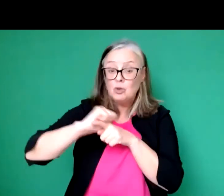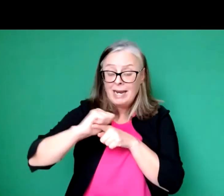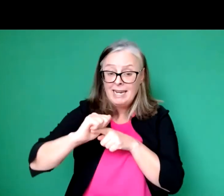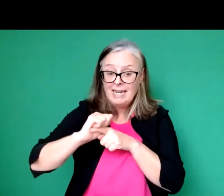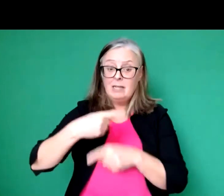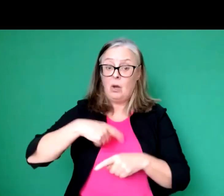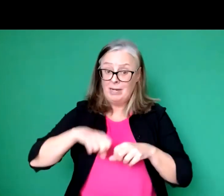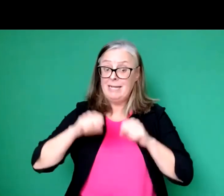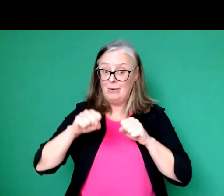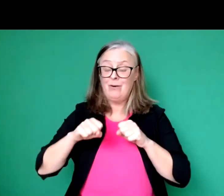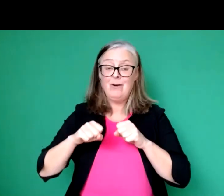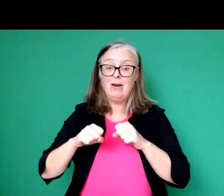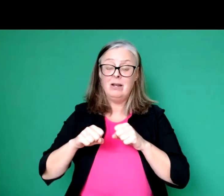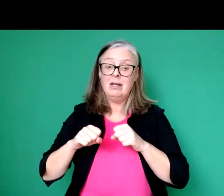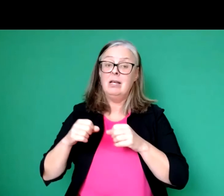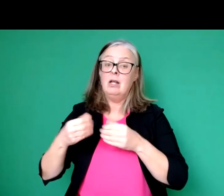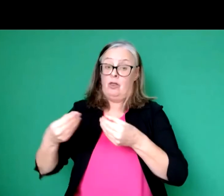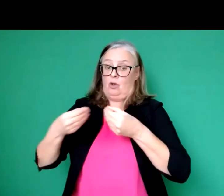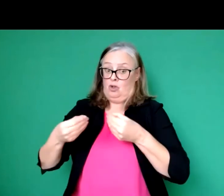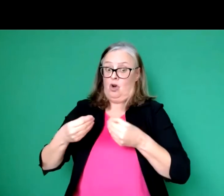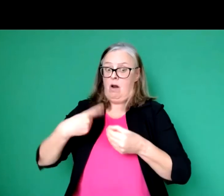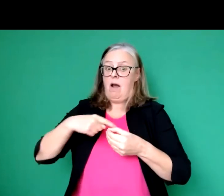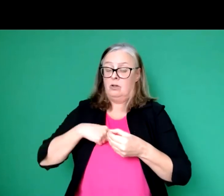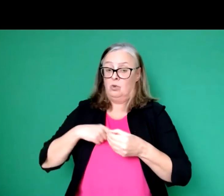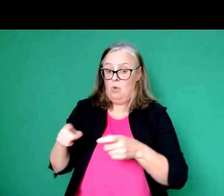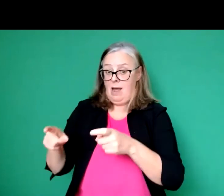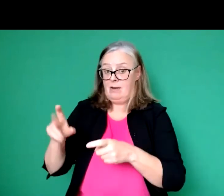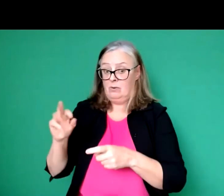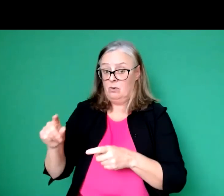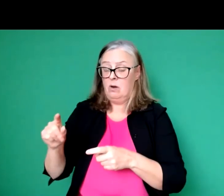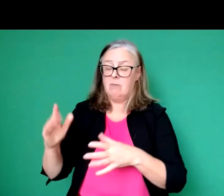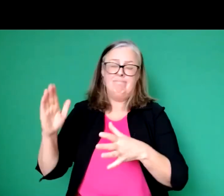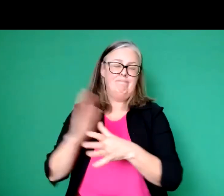one of the things we are taught or you know that we is a very essential part of our training is